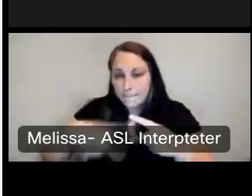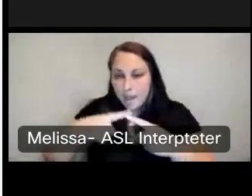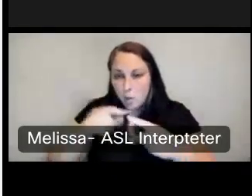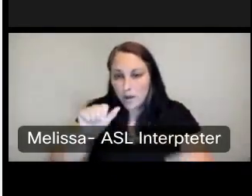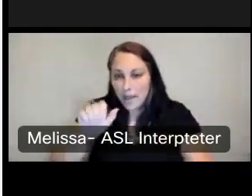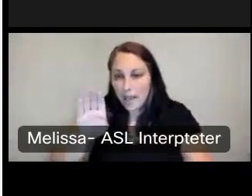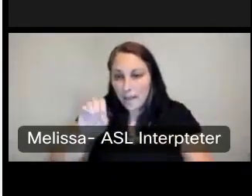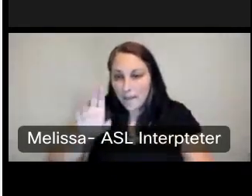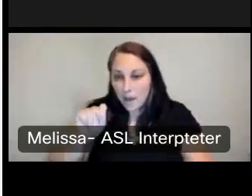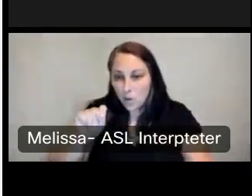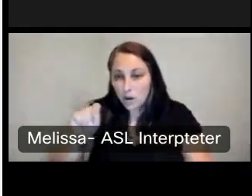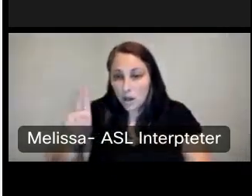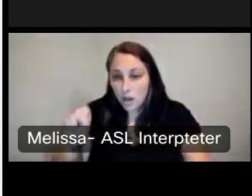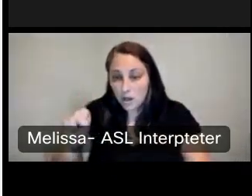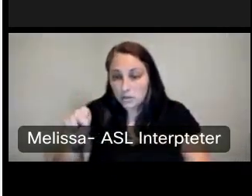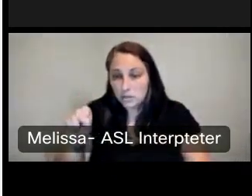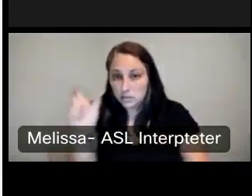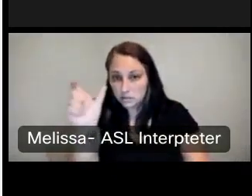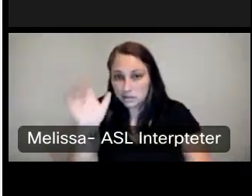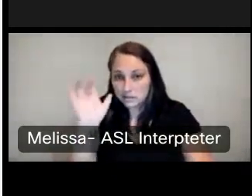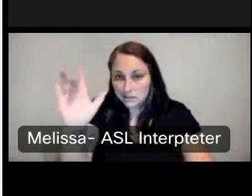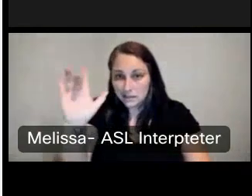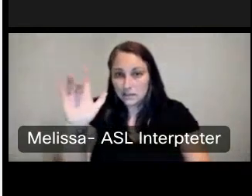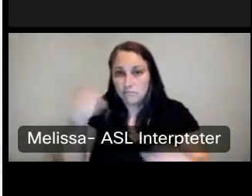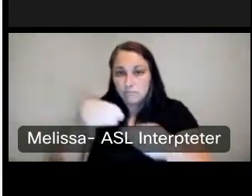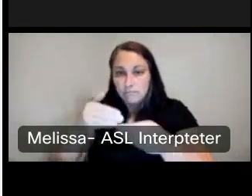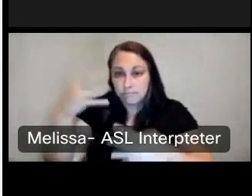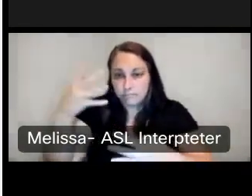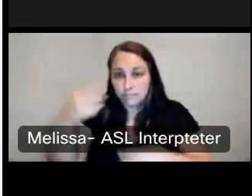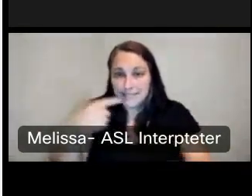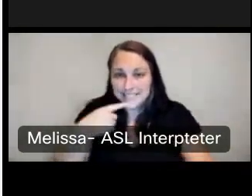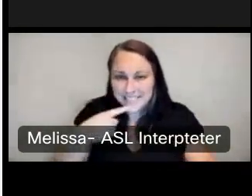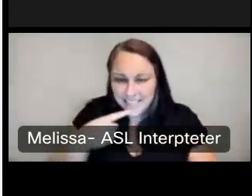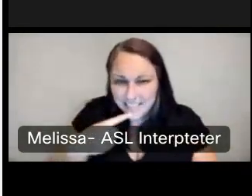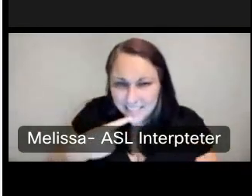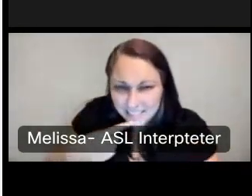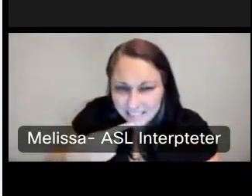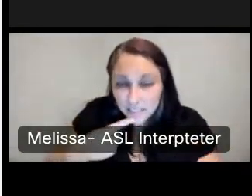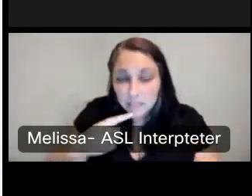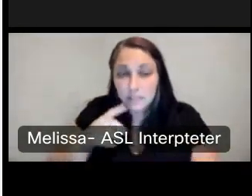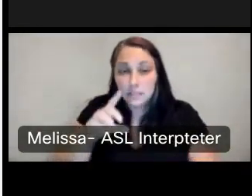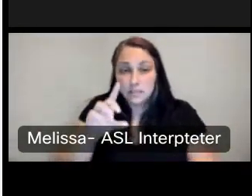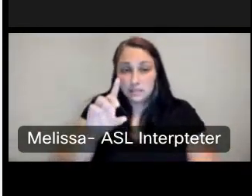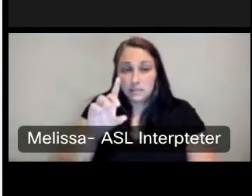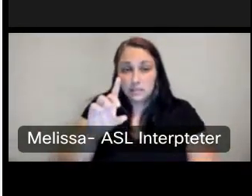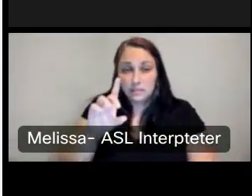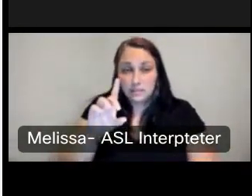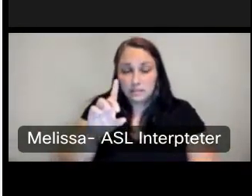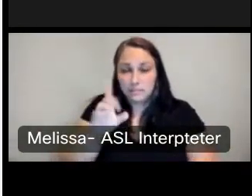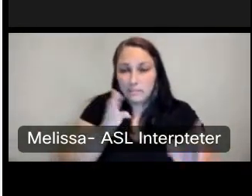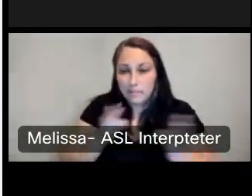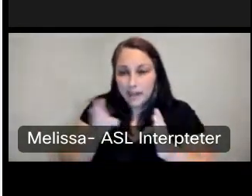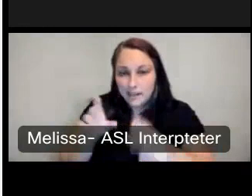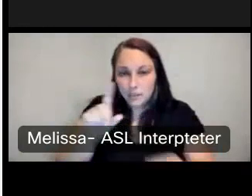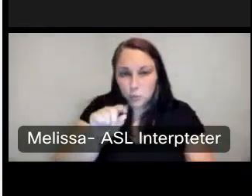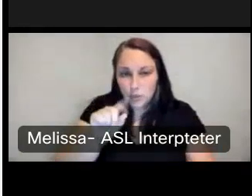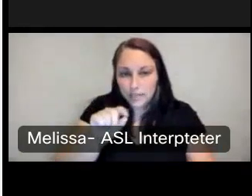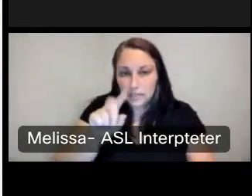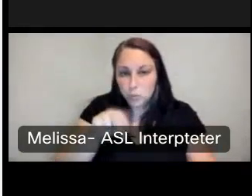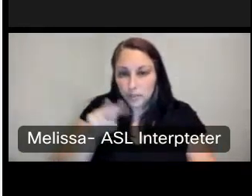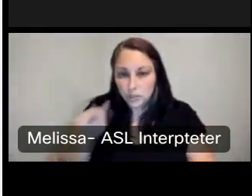TDP and find uh the document and information there we'll go right here those changes on